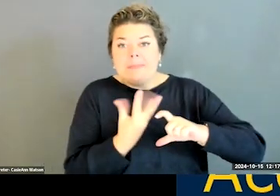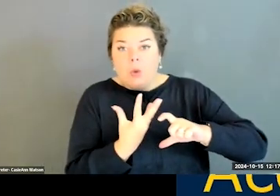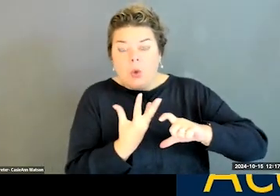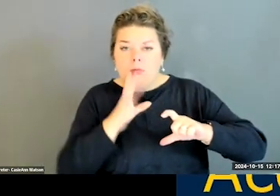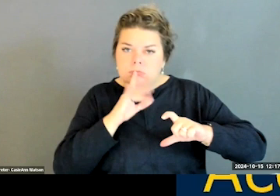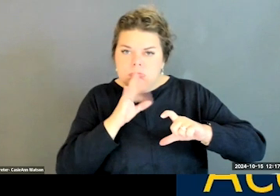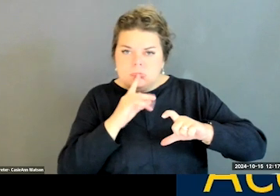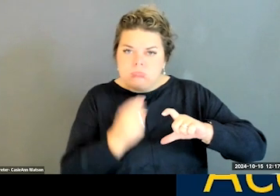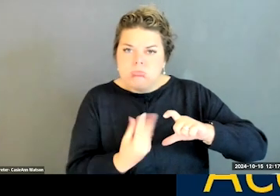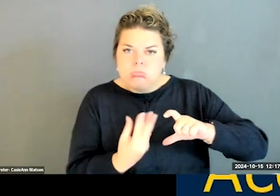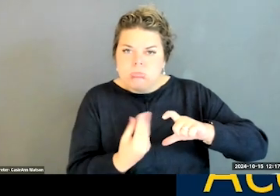with the message receiver.